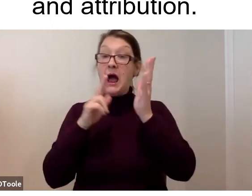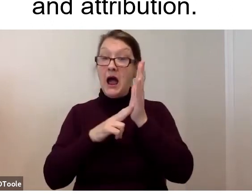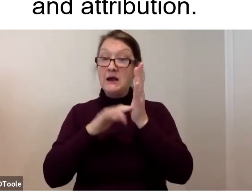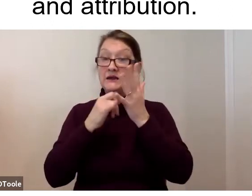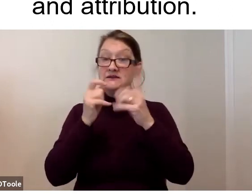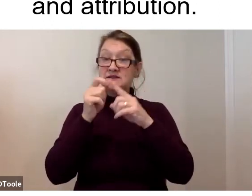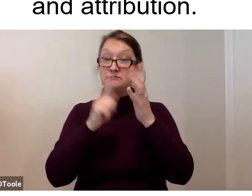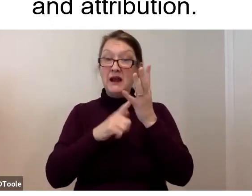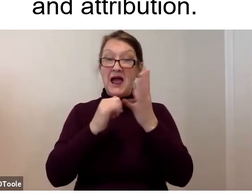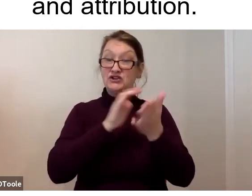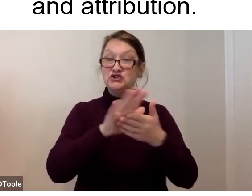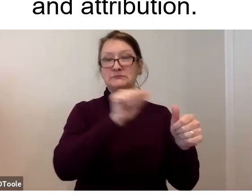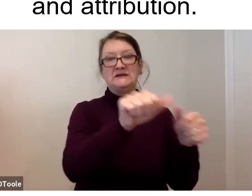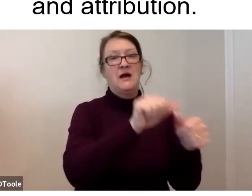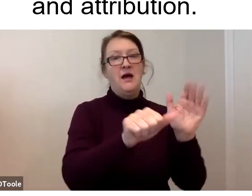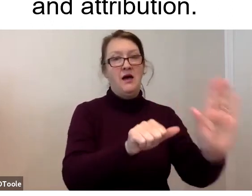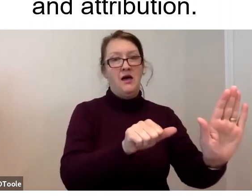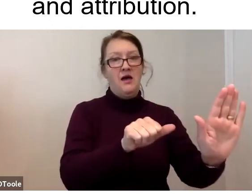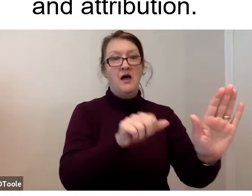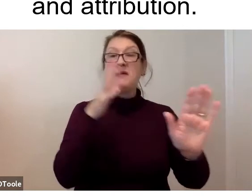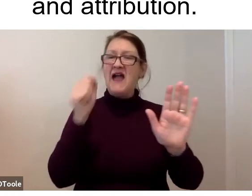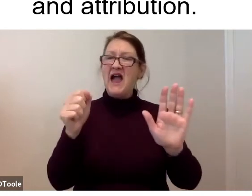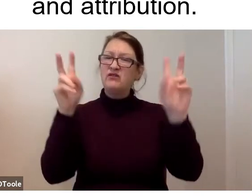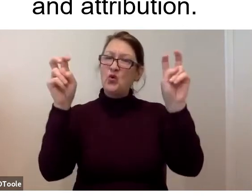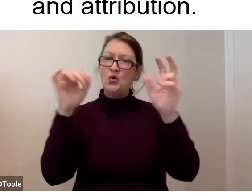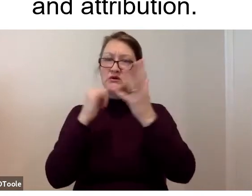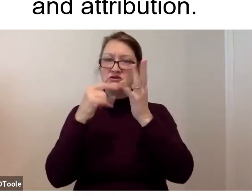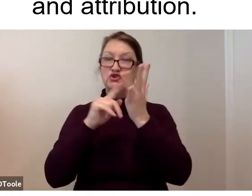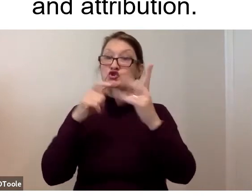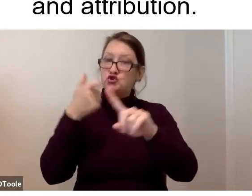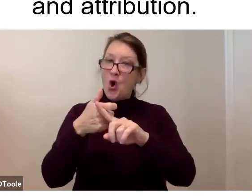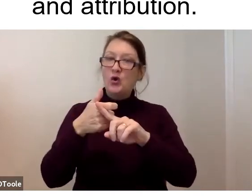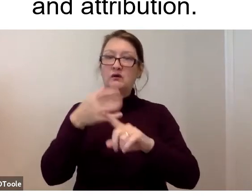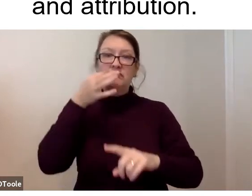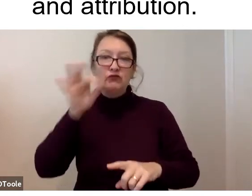Unlike regular stock photos they have more varied images.